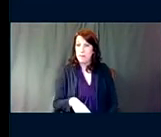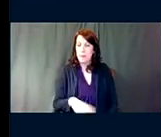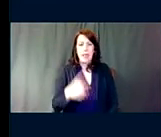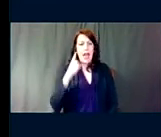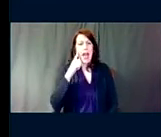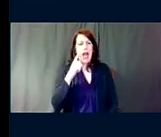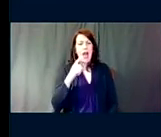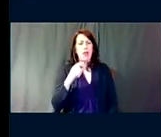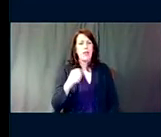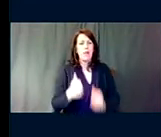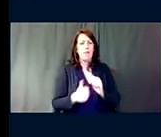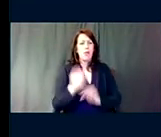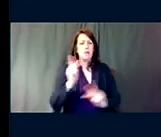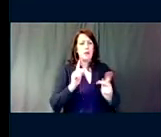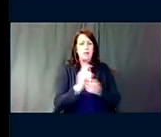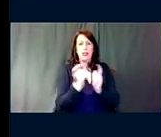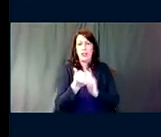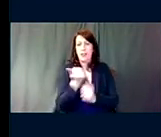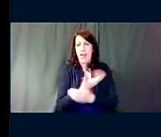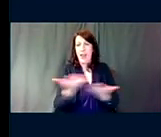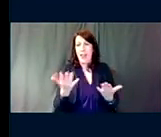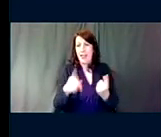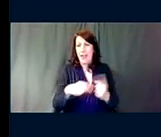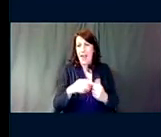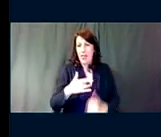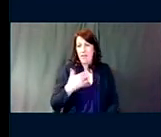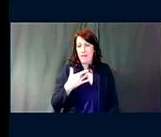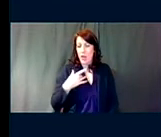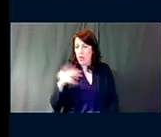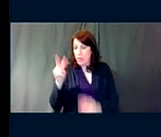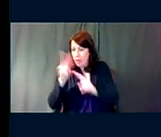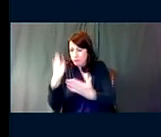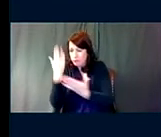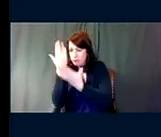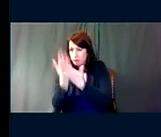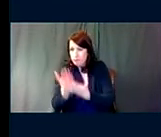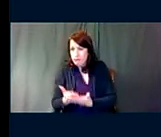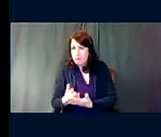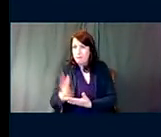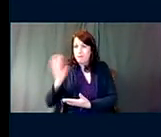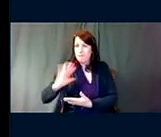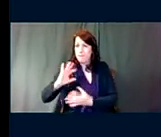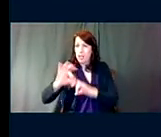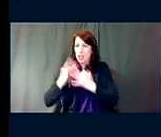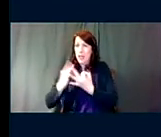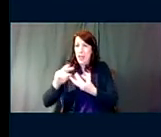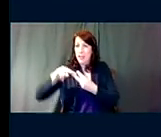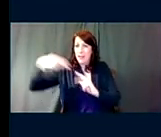RIGHT, RIGHT, I DON'T THINK MOST PEOPLE CHANGE ANYTHING ABOUT HOW THEY FEEL WHEN THEY FIND OUT THEIR GENETIC ANCESTRY AND BACKGROUND.